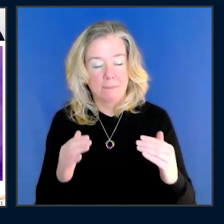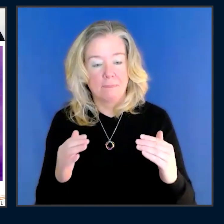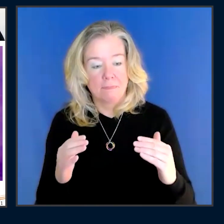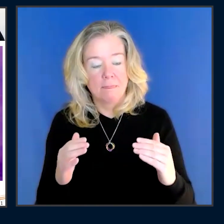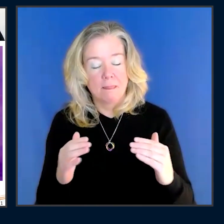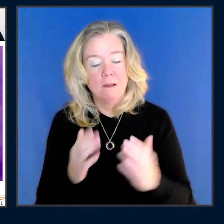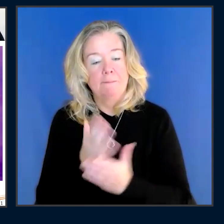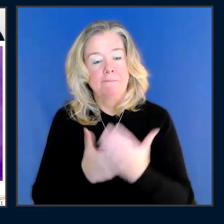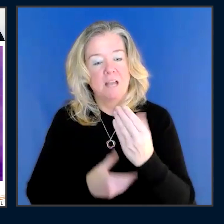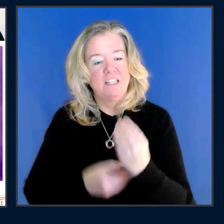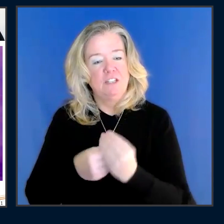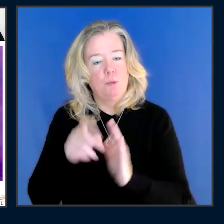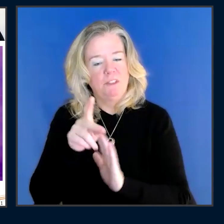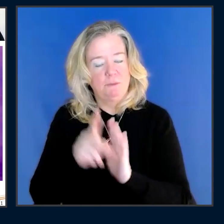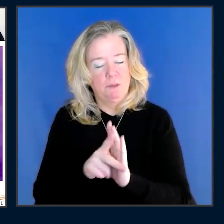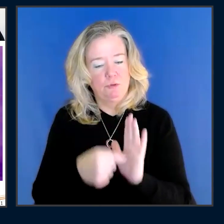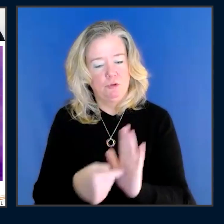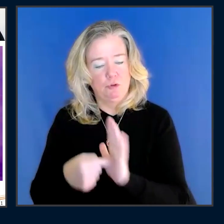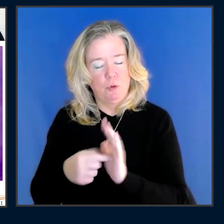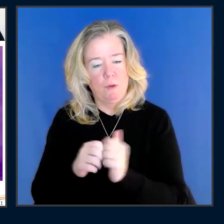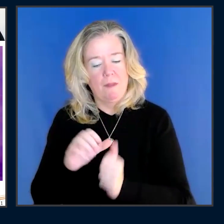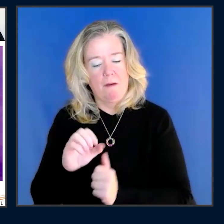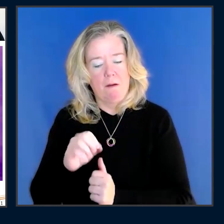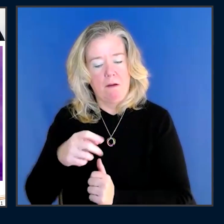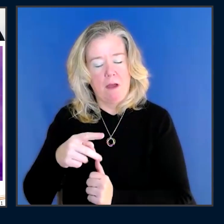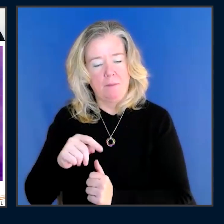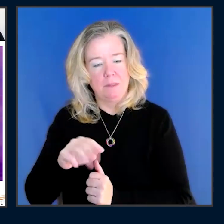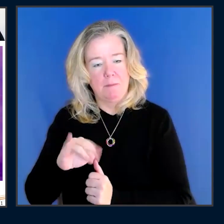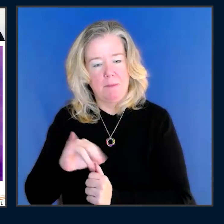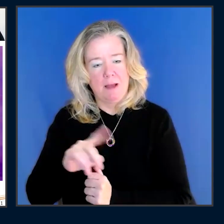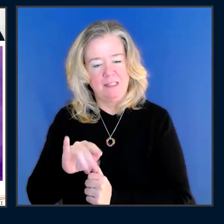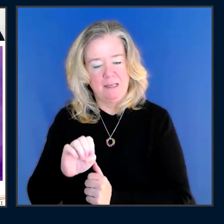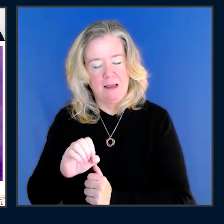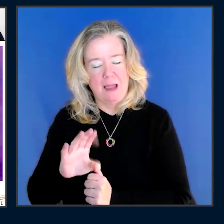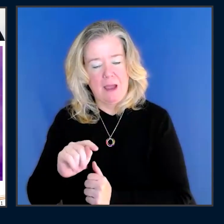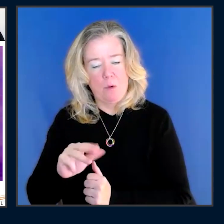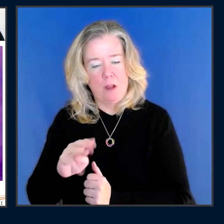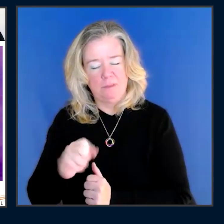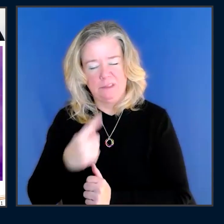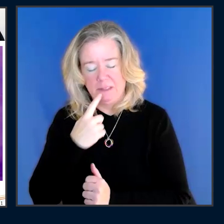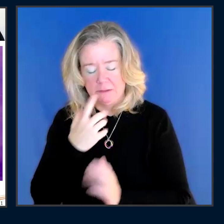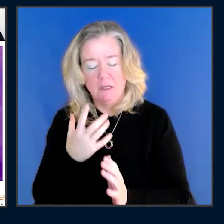So looking at some additional principles outlined in optimizing outcomes, there's also